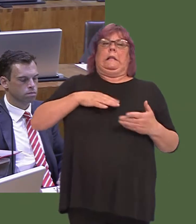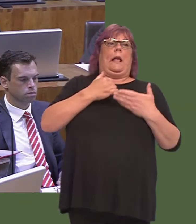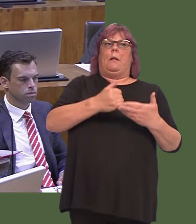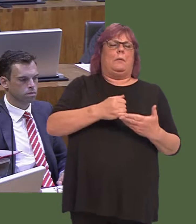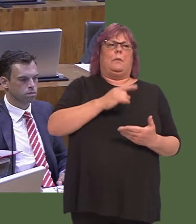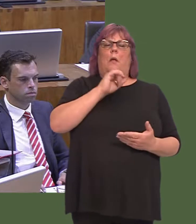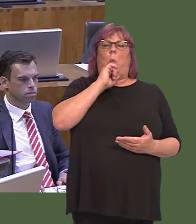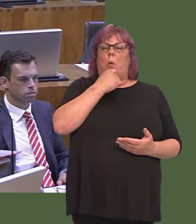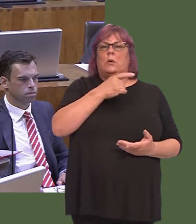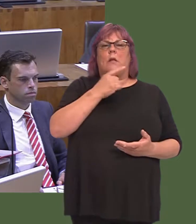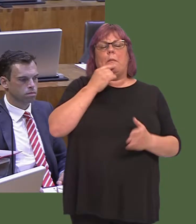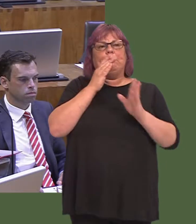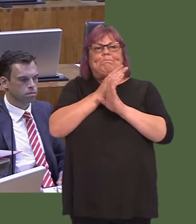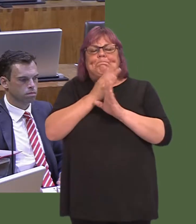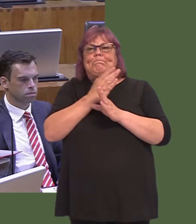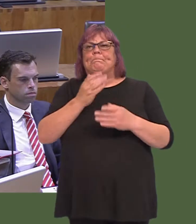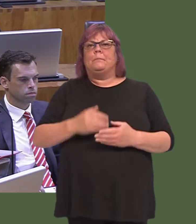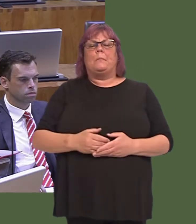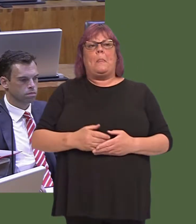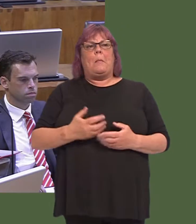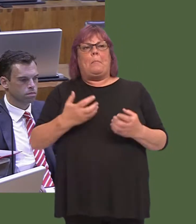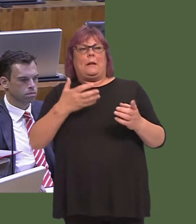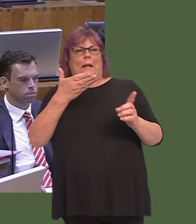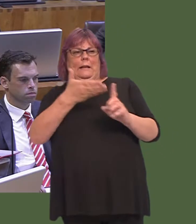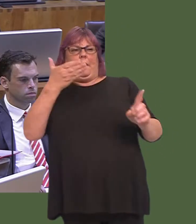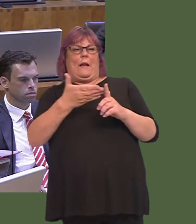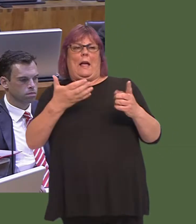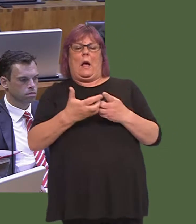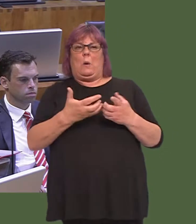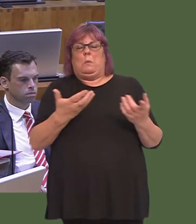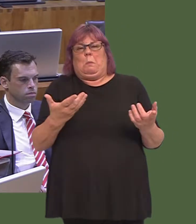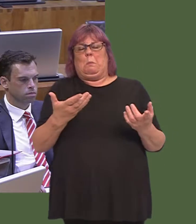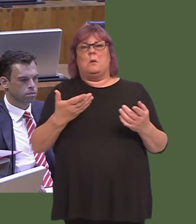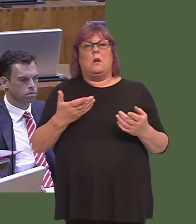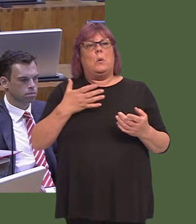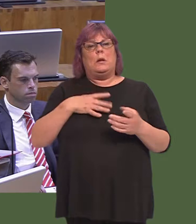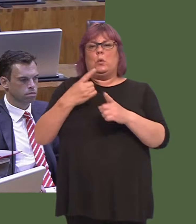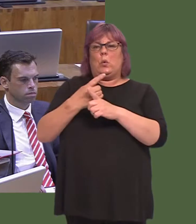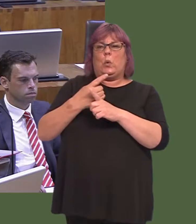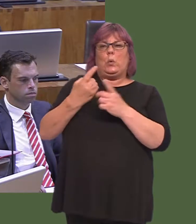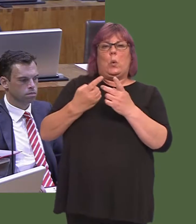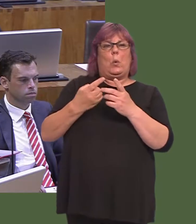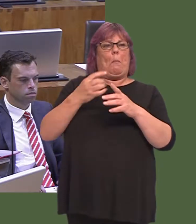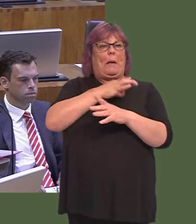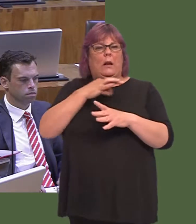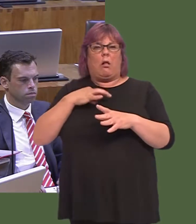They are the people, quite often, of course, that the system needs to identify. How that's done, of course, we will take forward with practitioners, to see how we can create